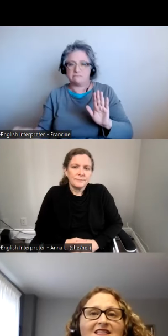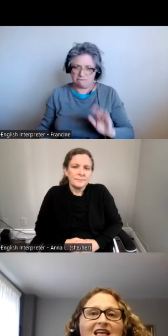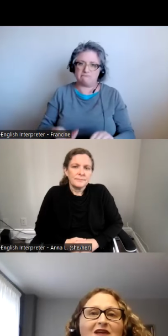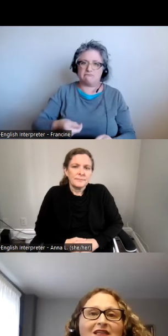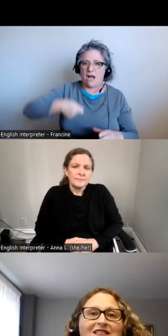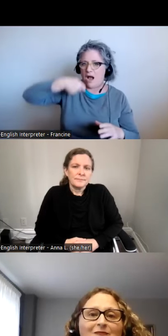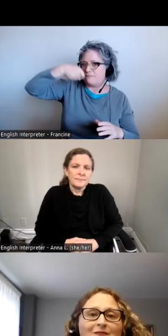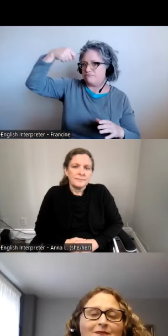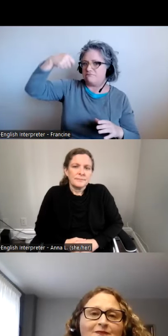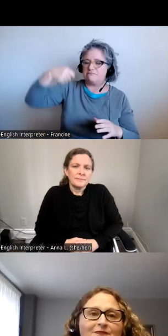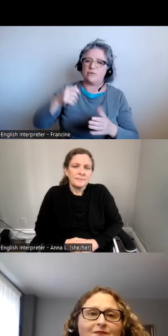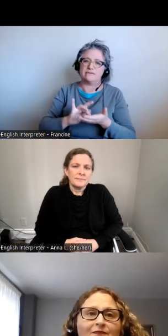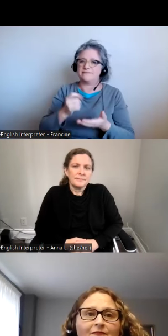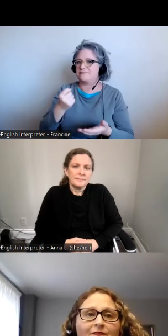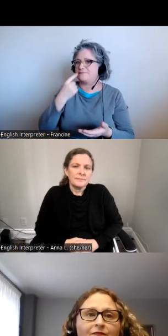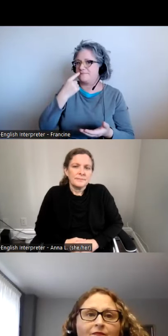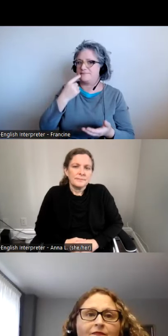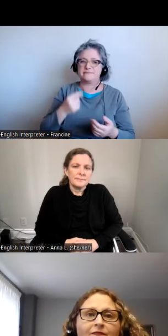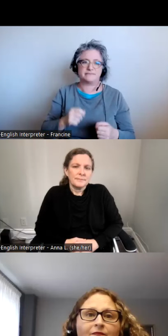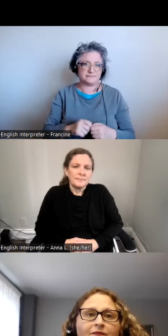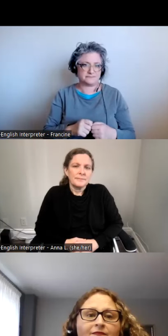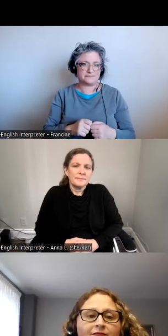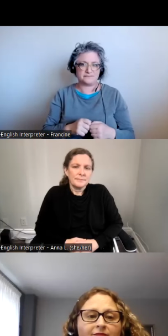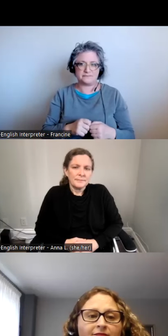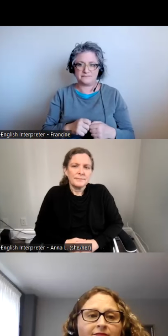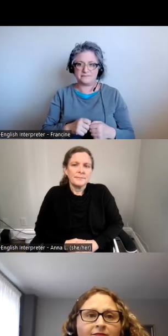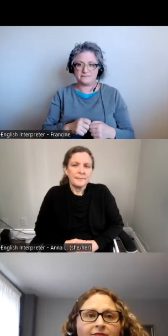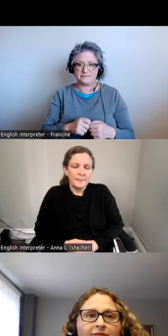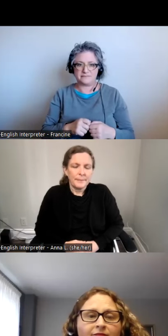not recommended to be given before, but afterward for